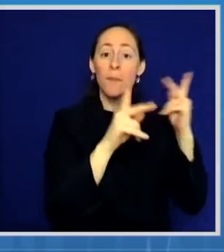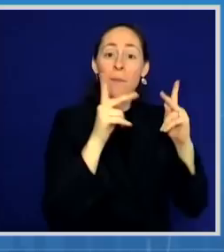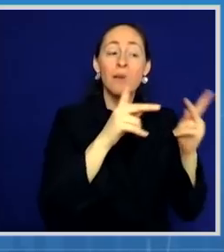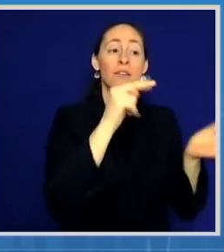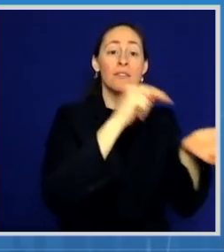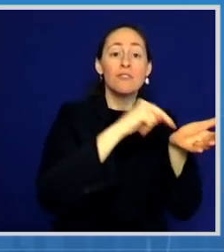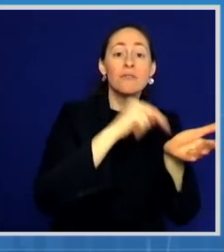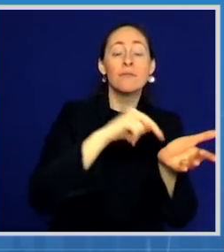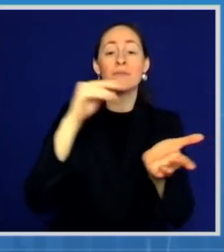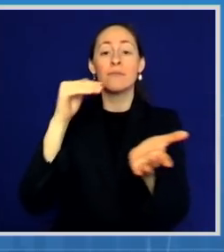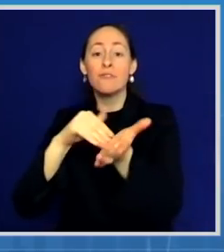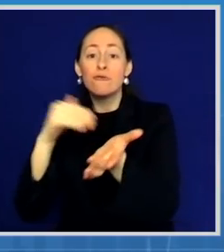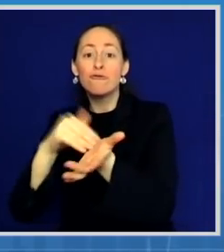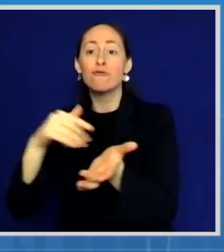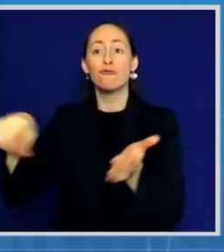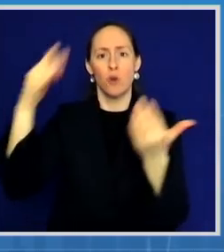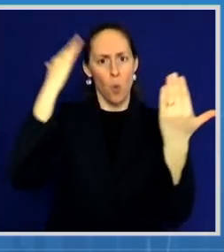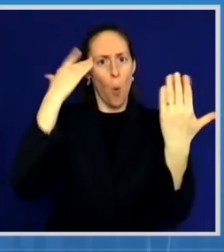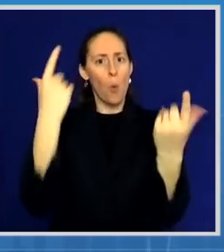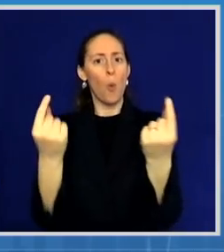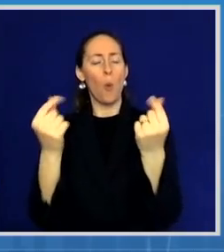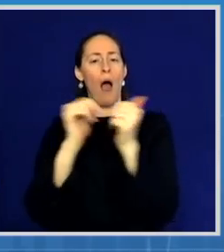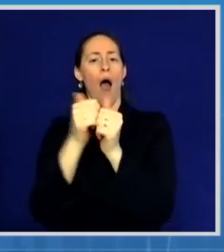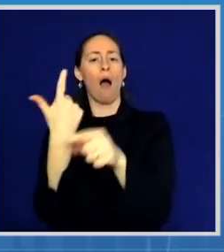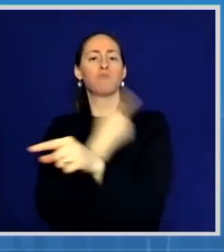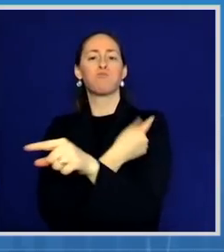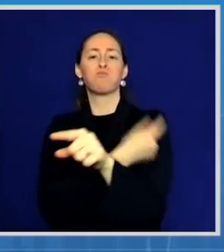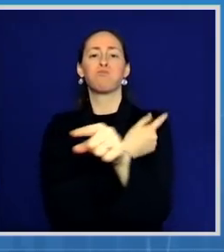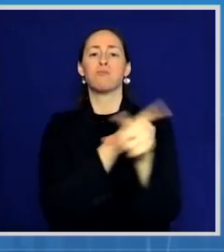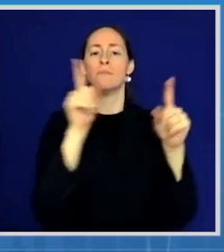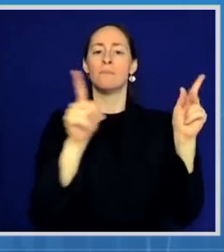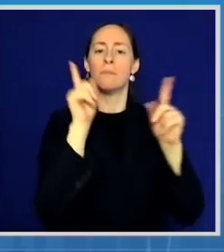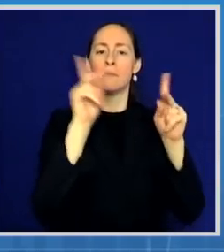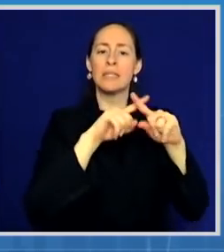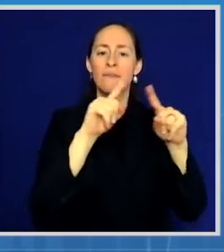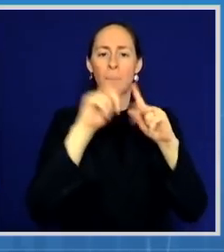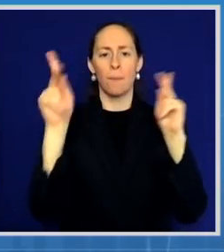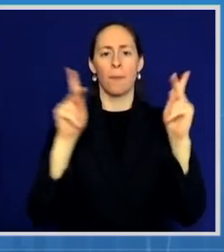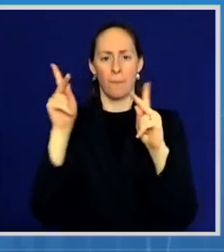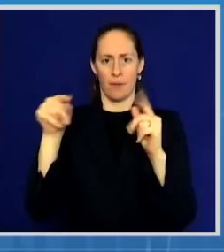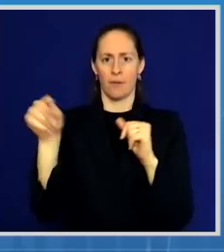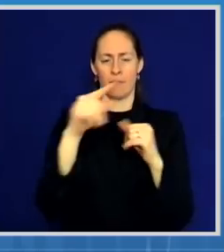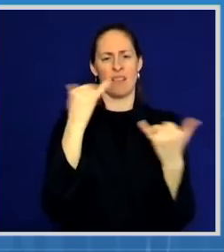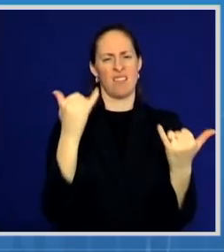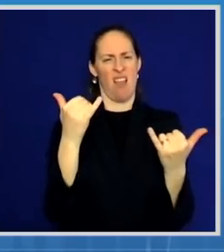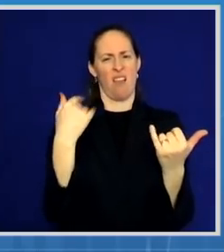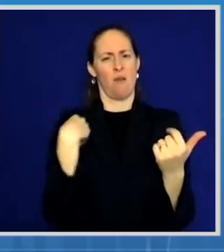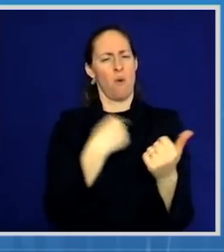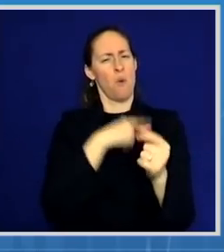as we build on those efforts of having 75,000 sites where people can get vaccinated